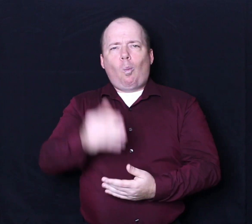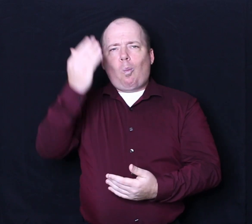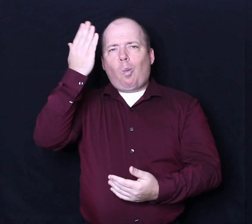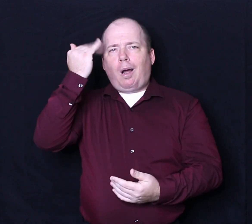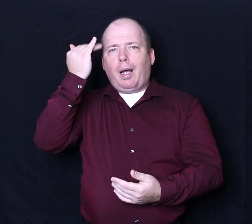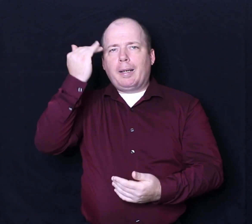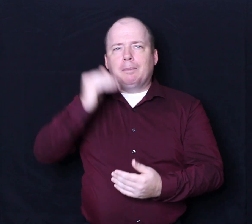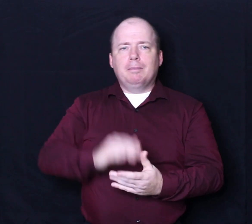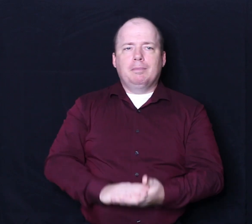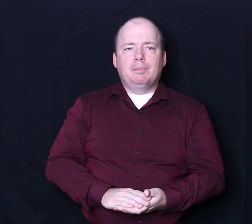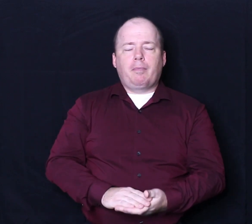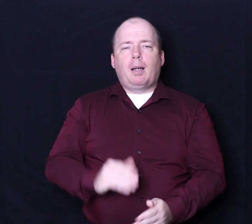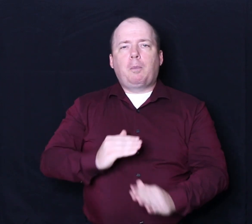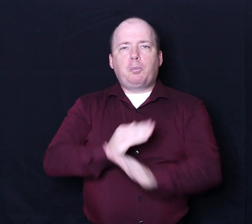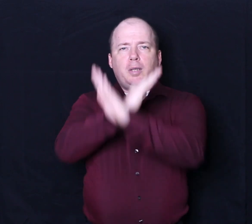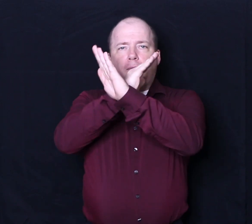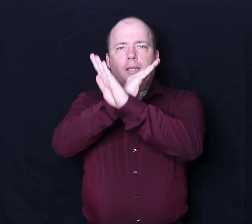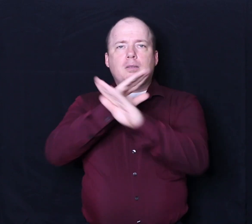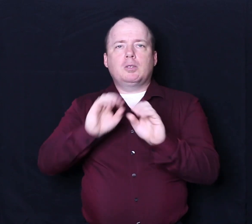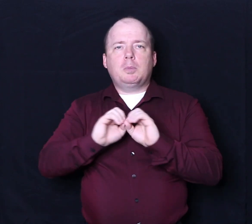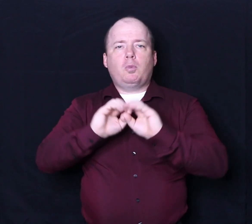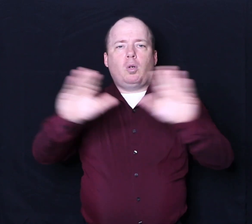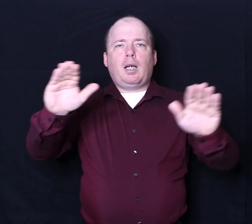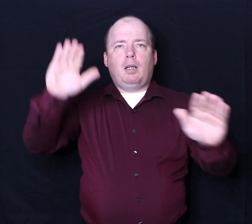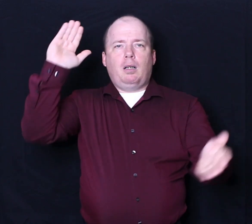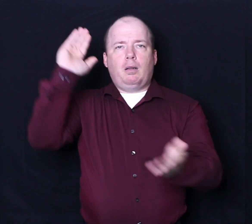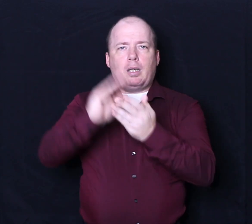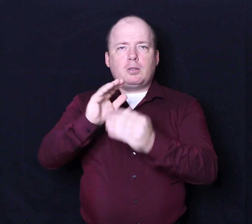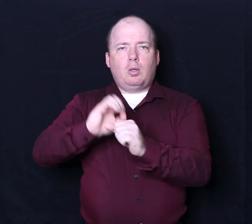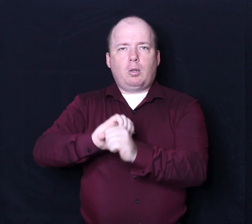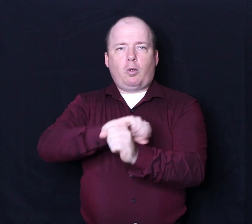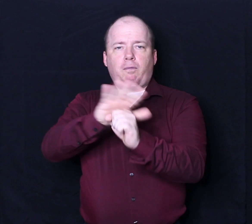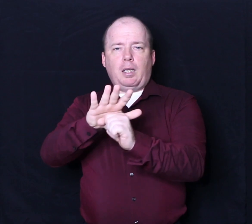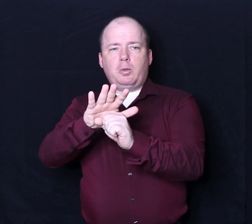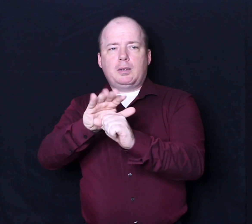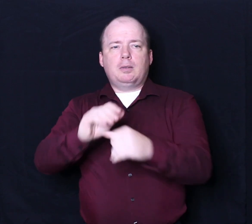Why? To prevent and spread less coronavirus.